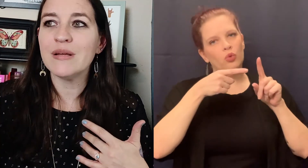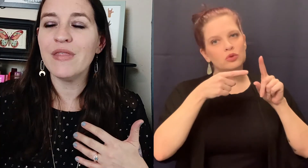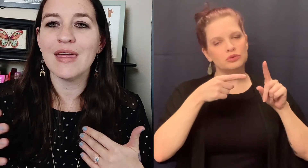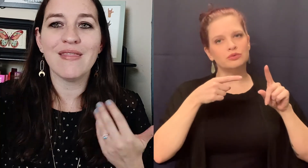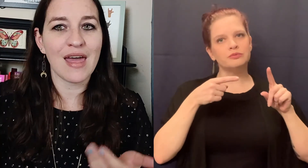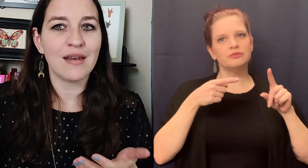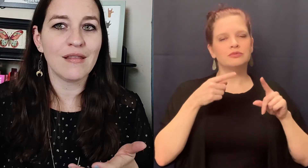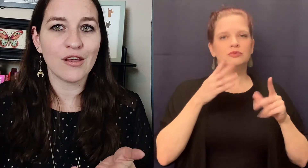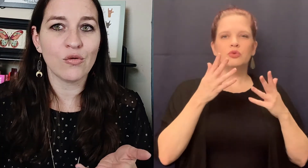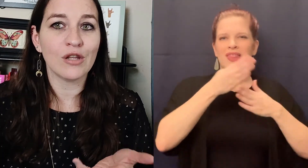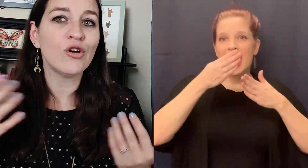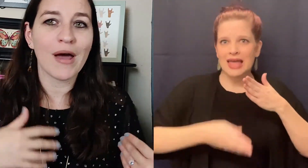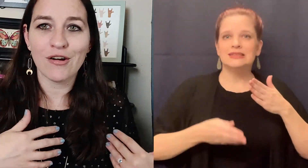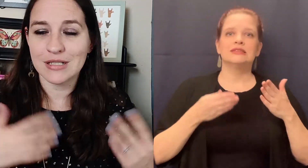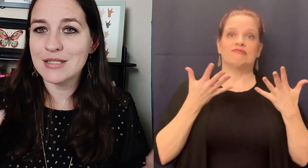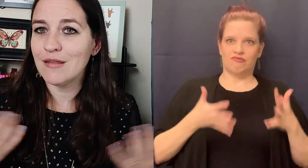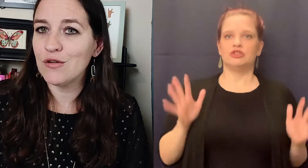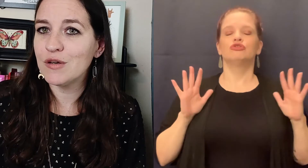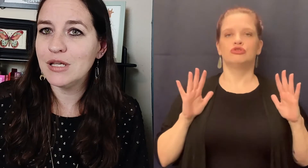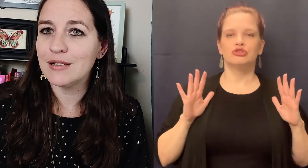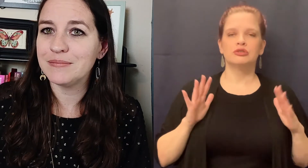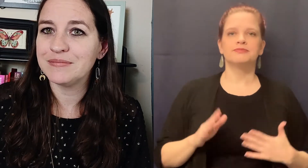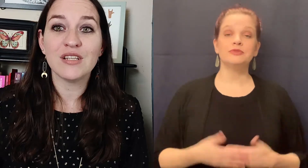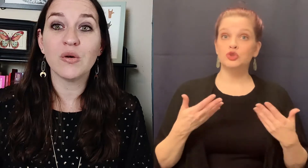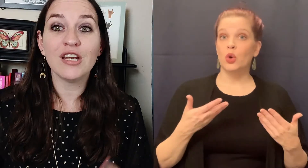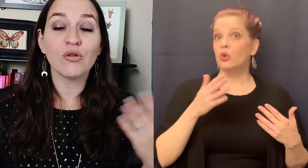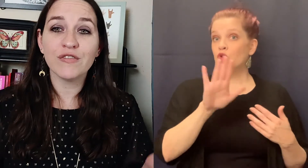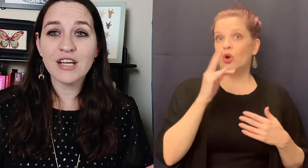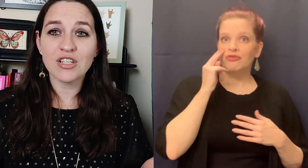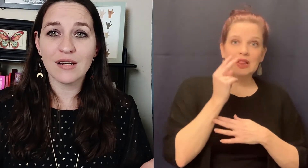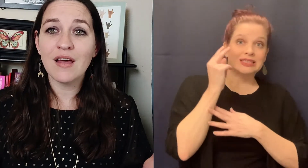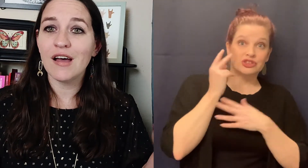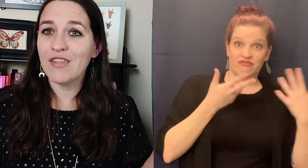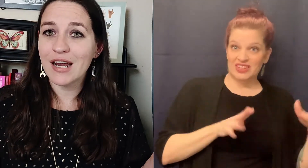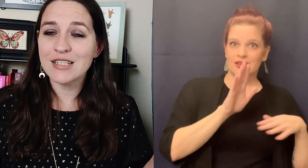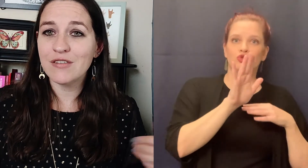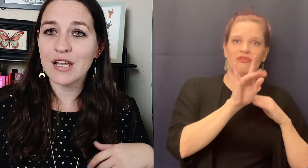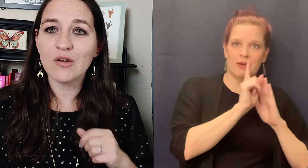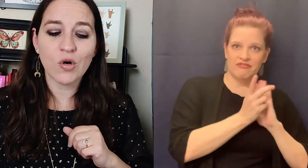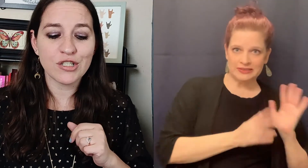something in the end that you can look back on and see that you've completed. And so in your reflection of that activity, you want